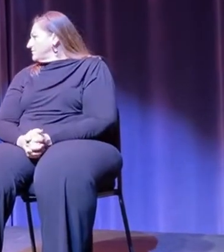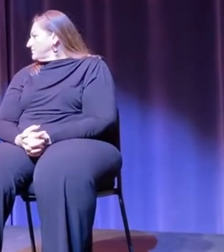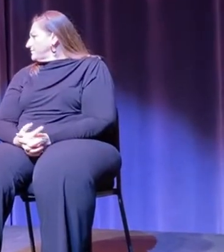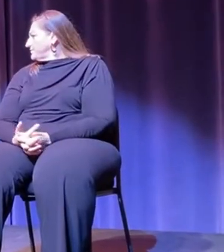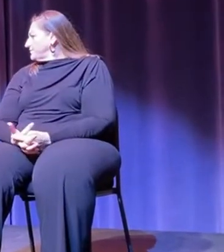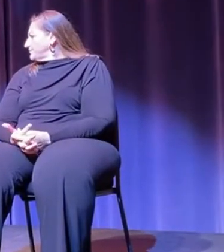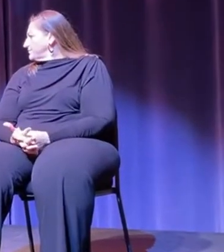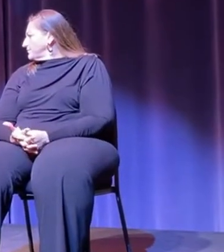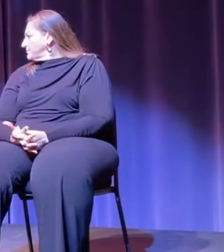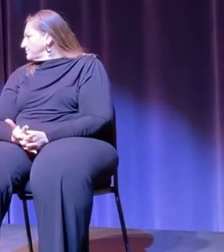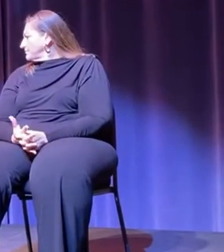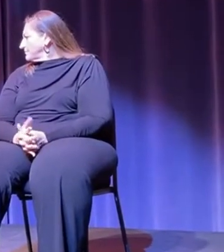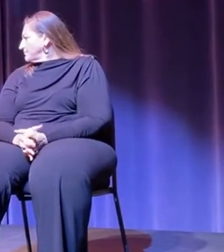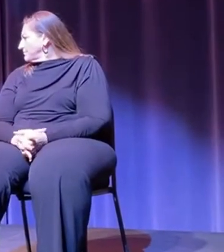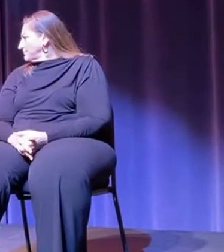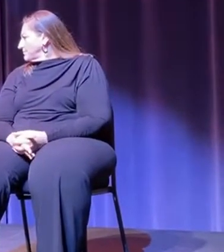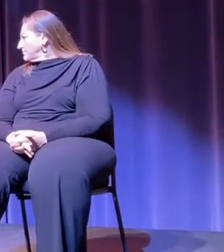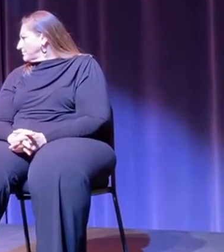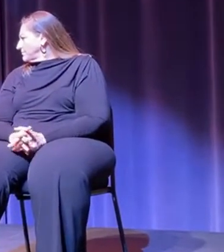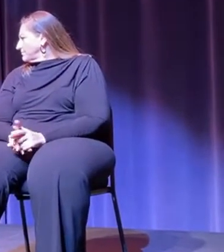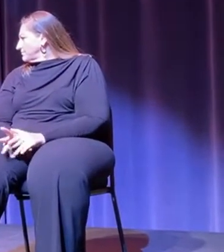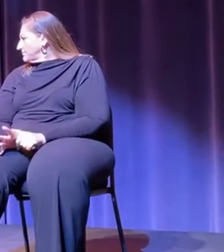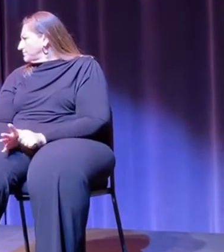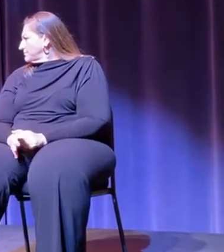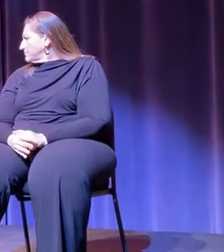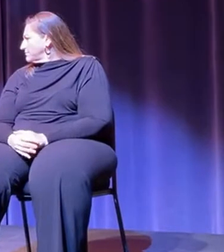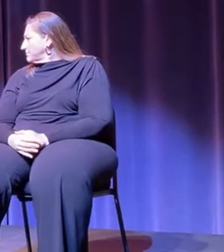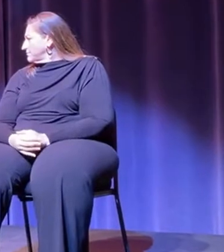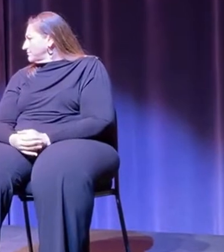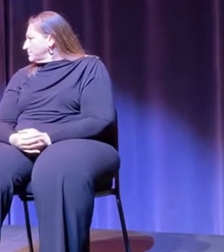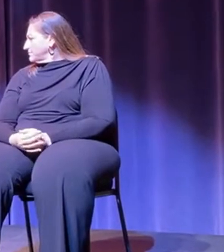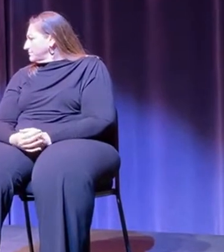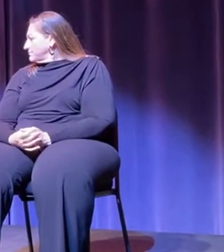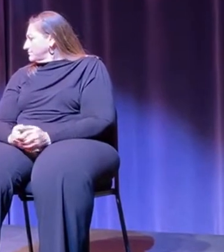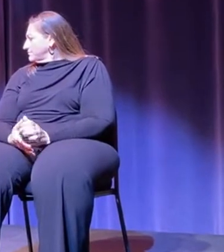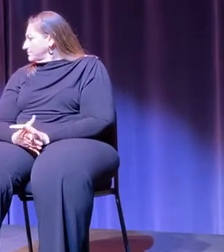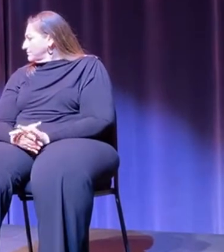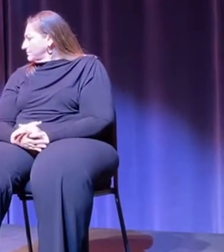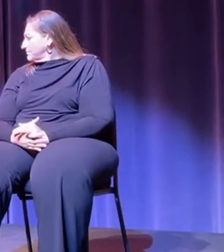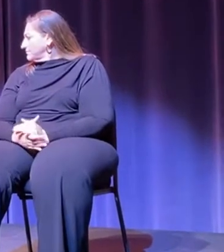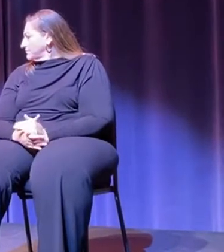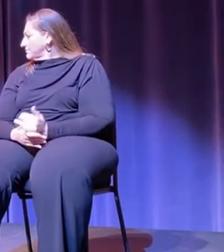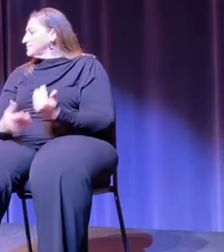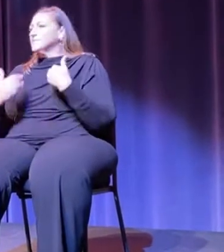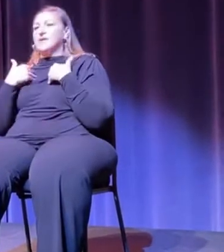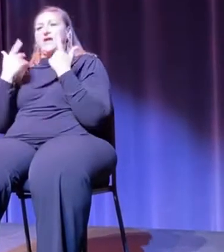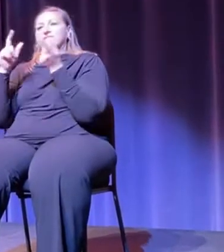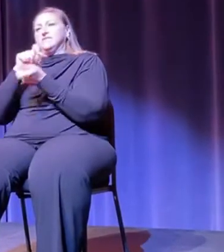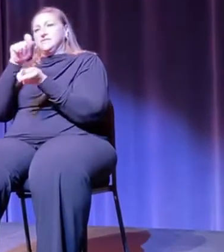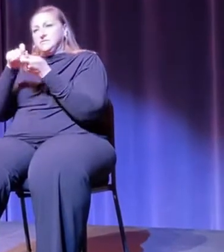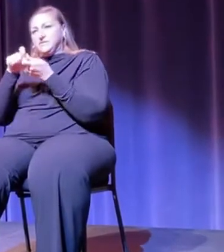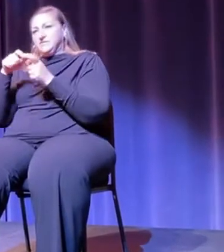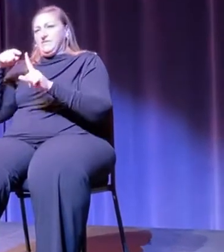I feel like, if I have to shout out like really like specific, oh this person really was the person